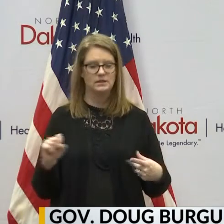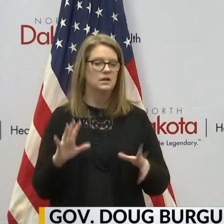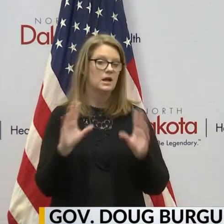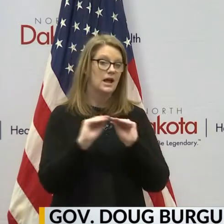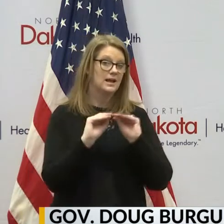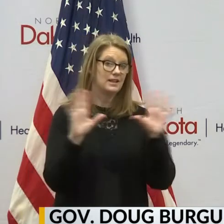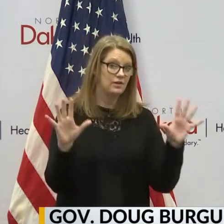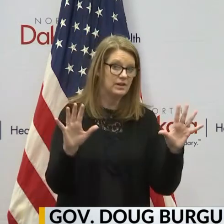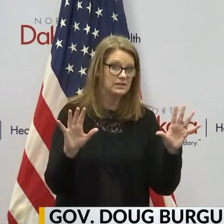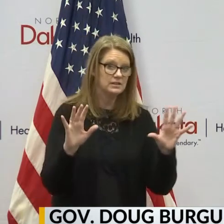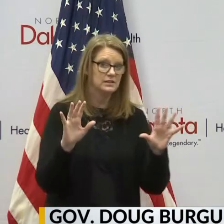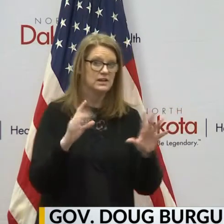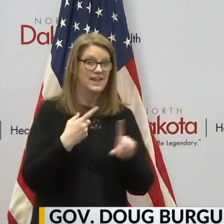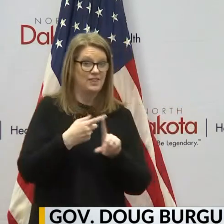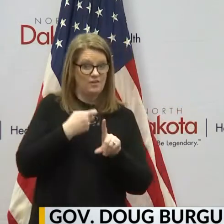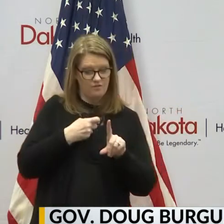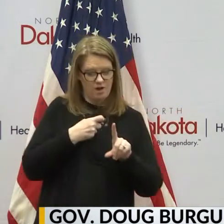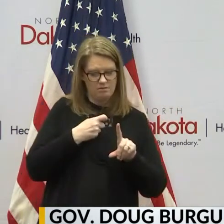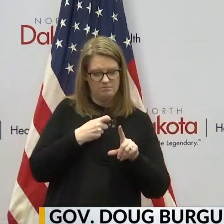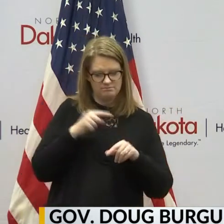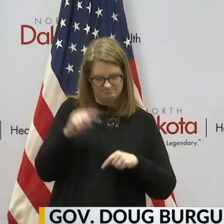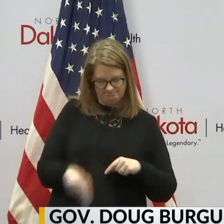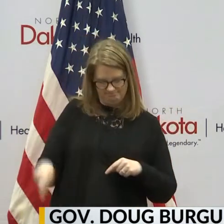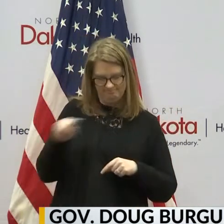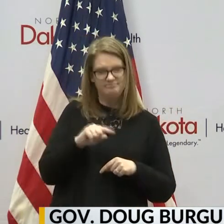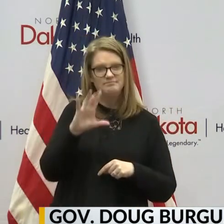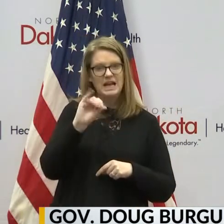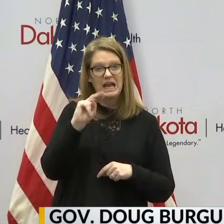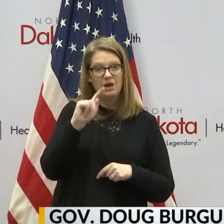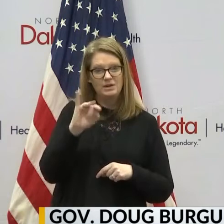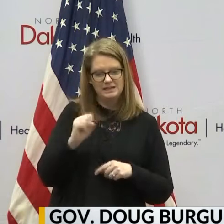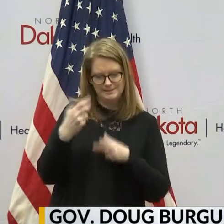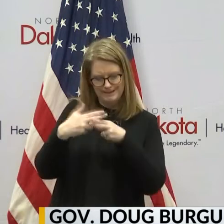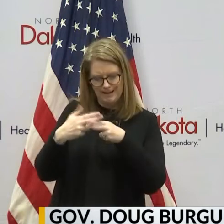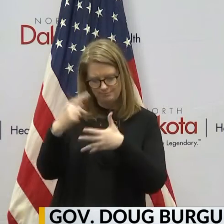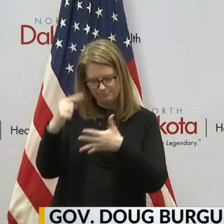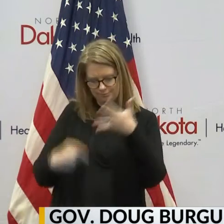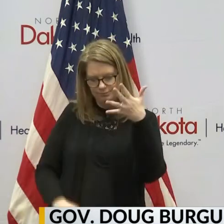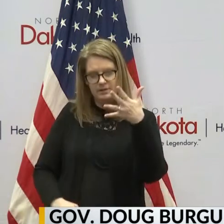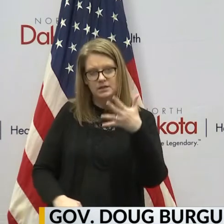IN STARK COUNTY, ONE FROM DIVIDE. MERCER AND SIOUX COUNTY.